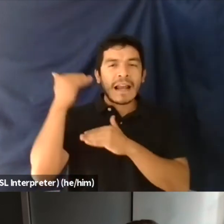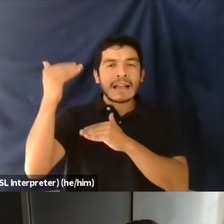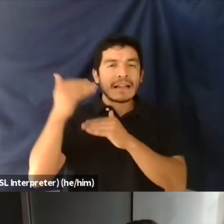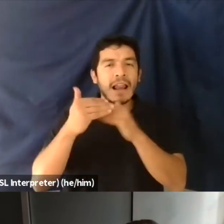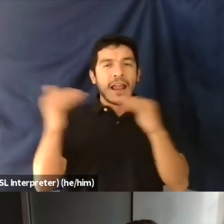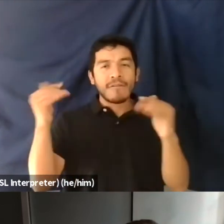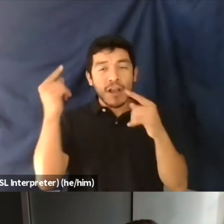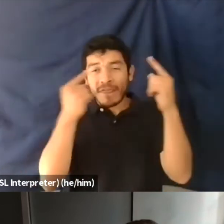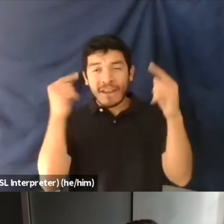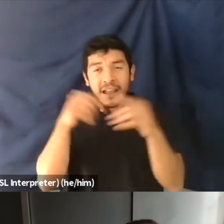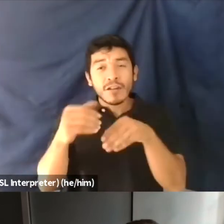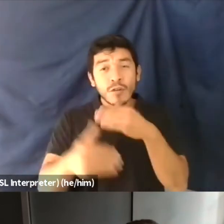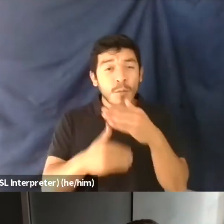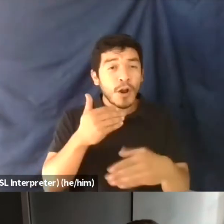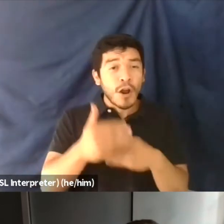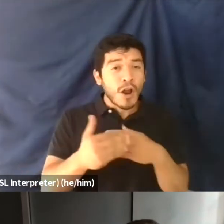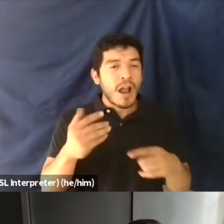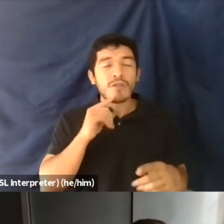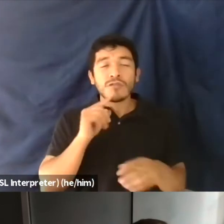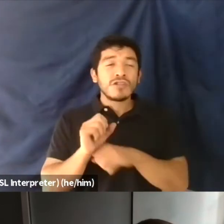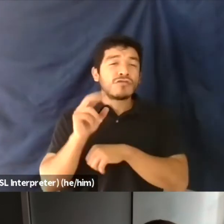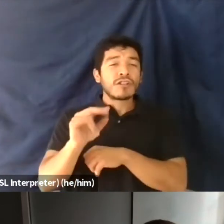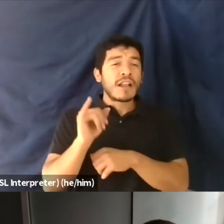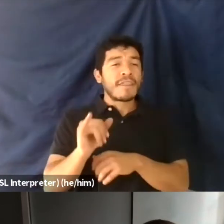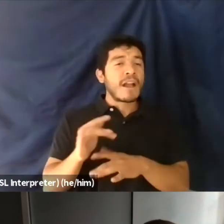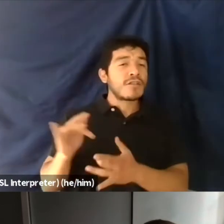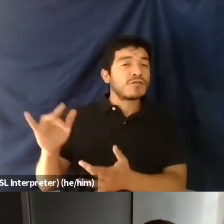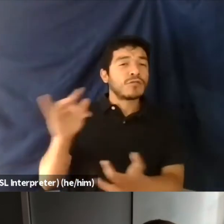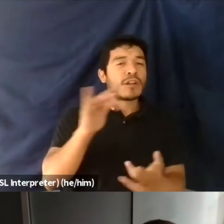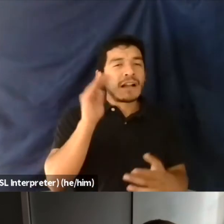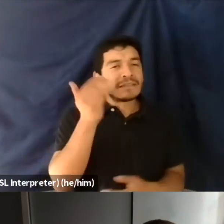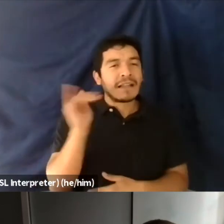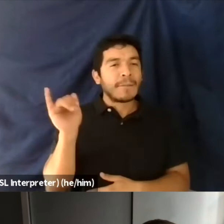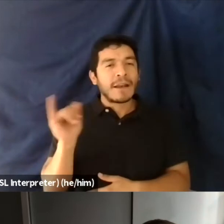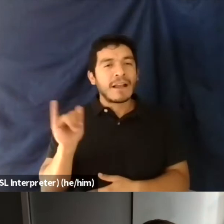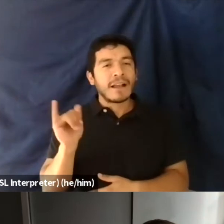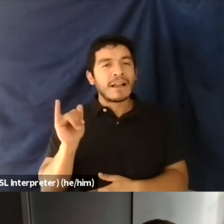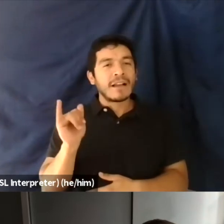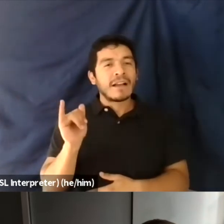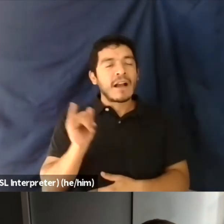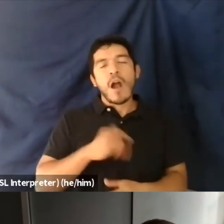And so launching the tour was, it seemed like inevitable for us in a way.